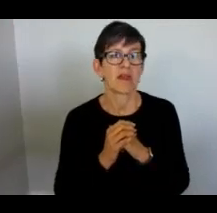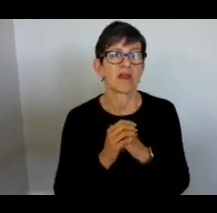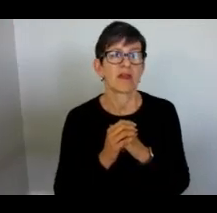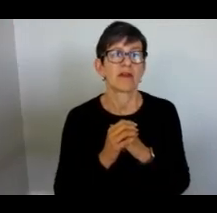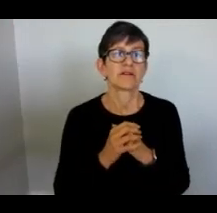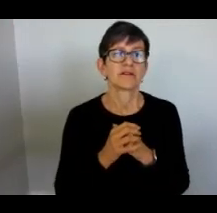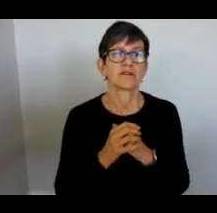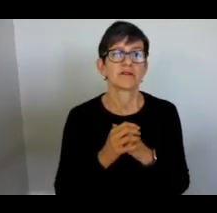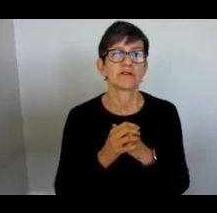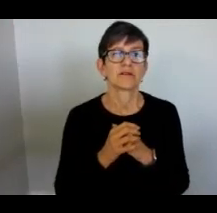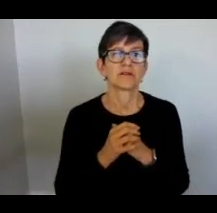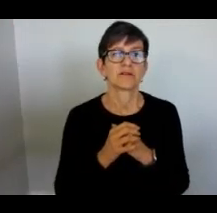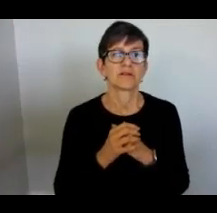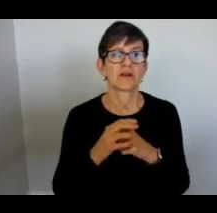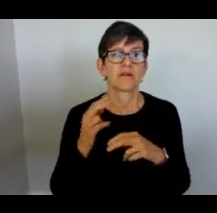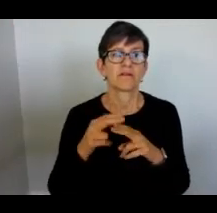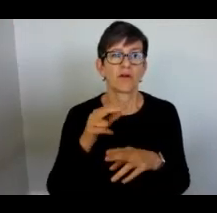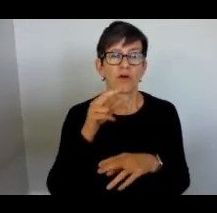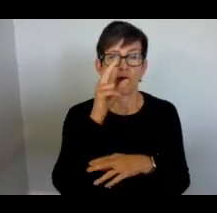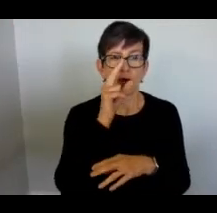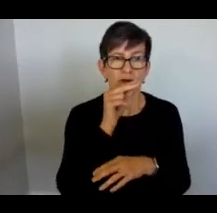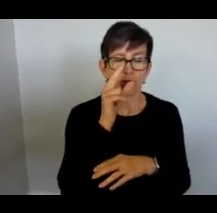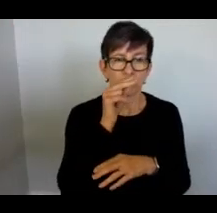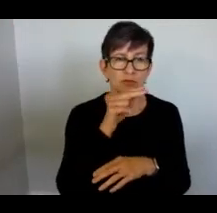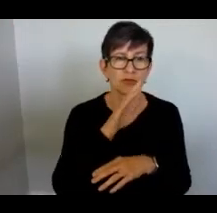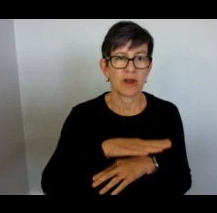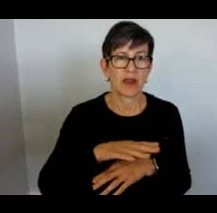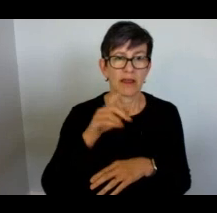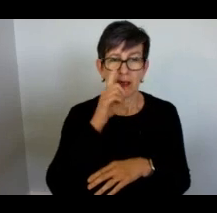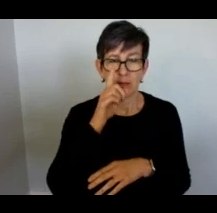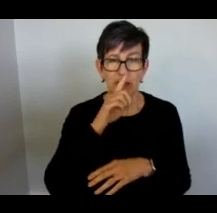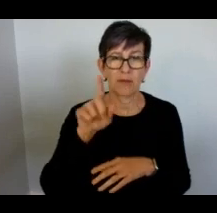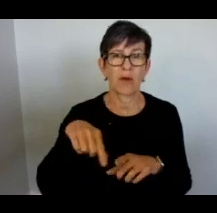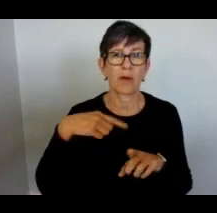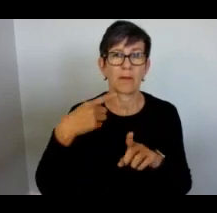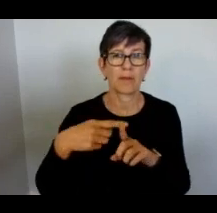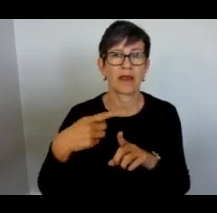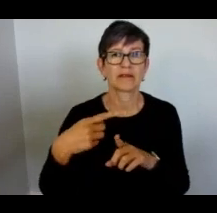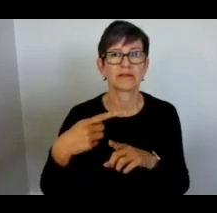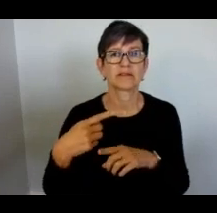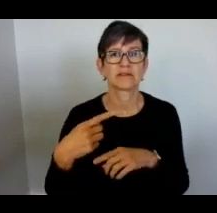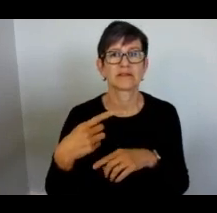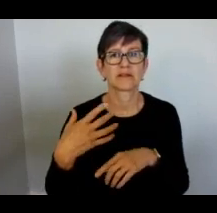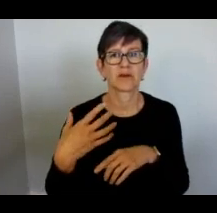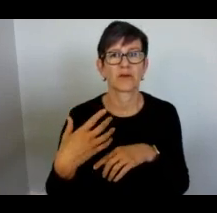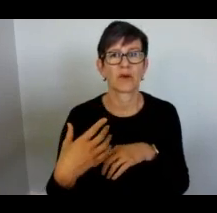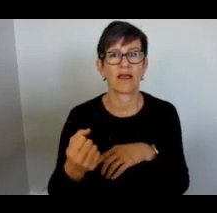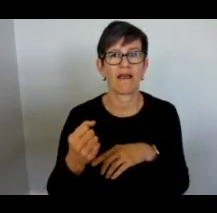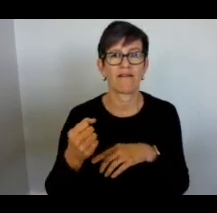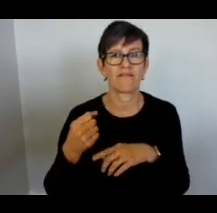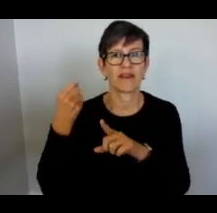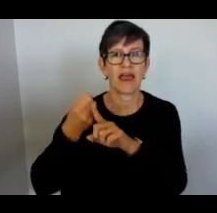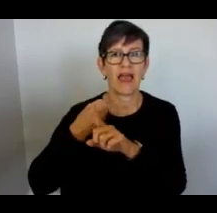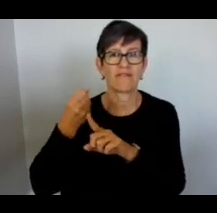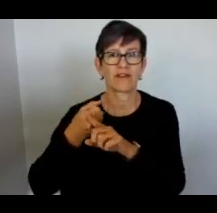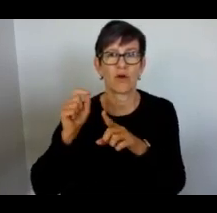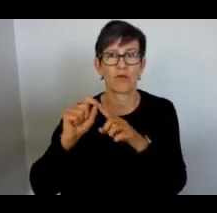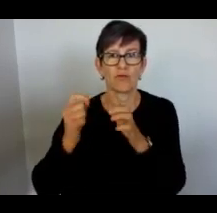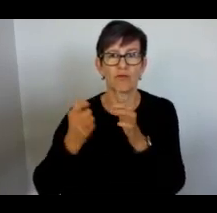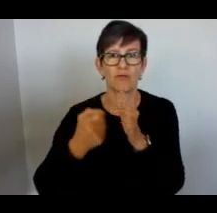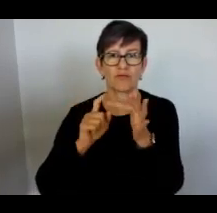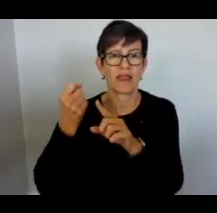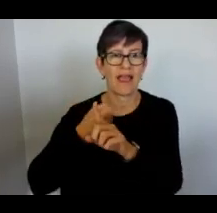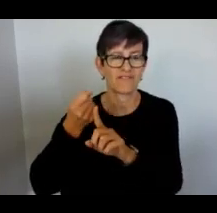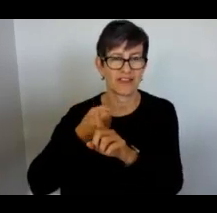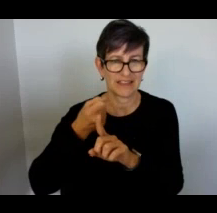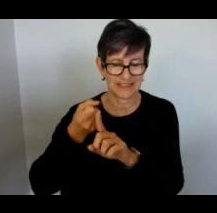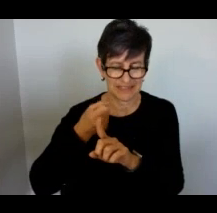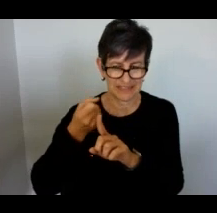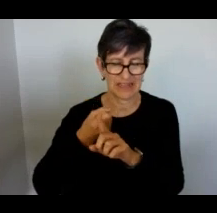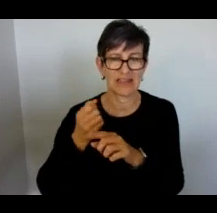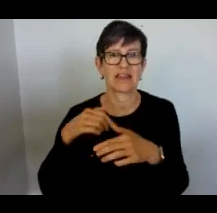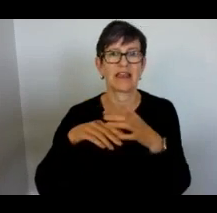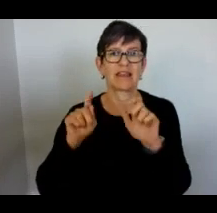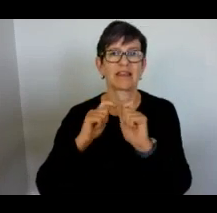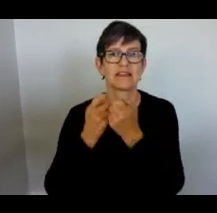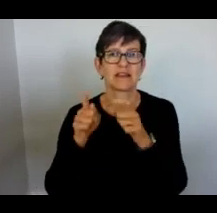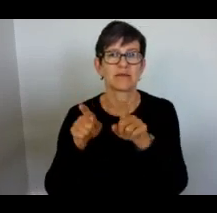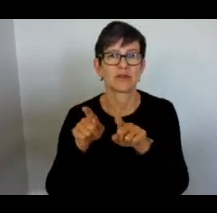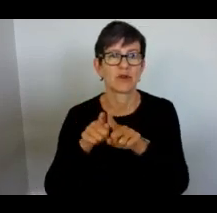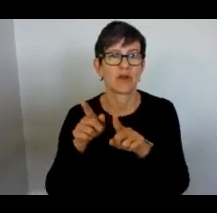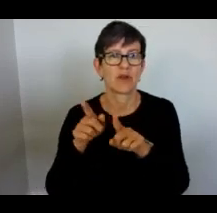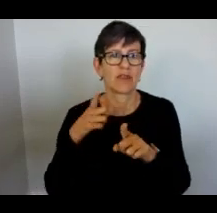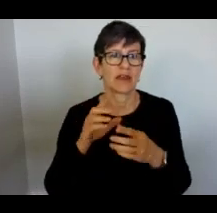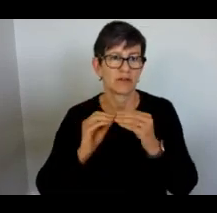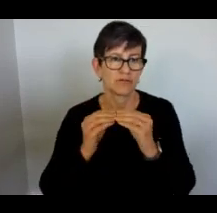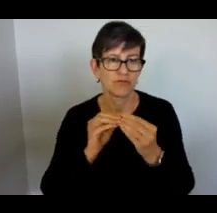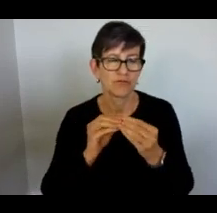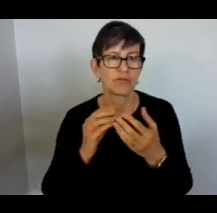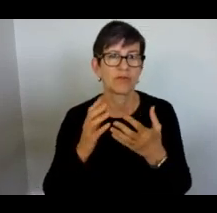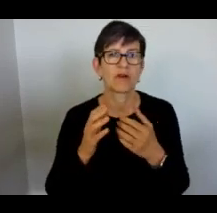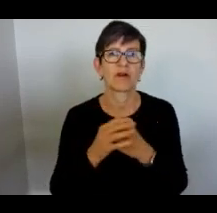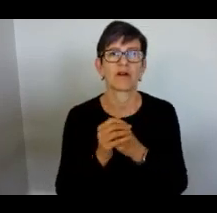children and young people, we have a pre-advocacy team in the guardianship team. Their role for